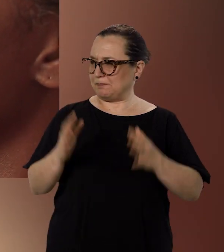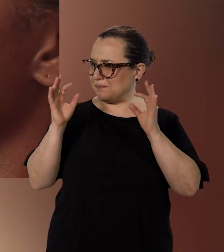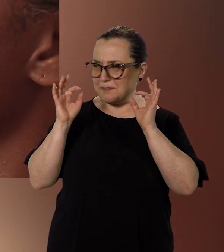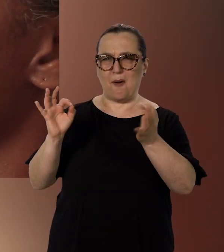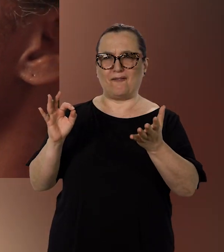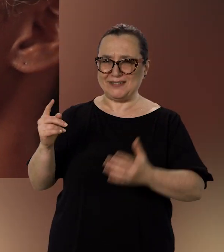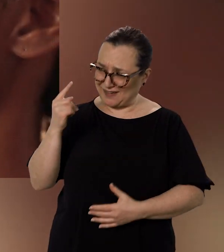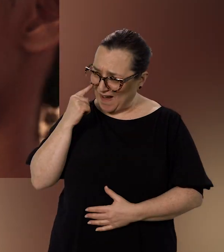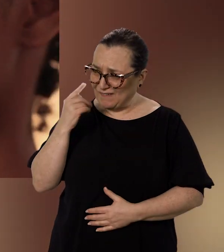Perfect, have a little look at that.